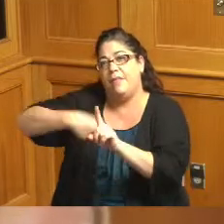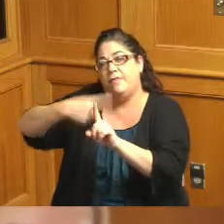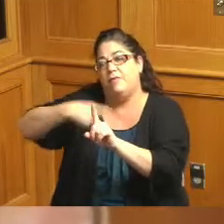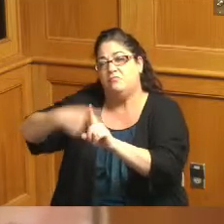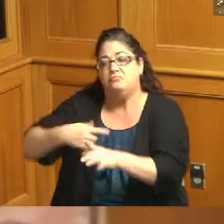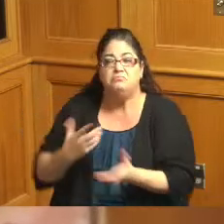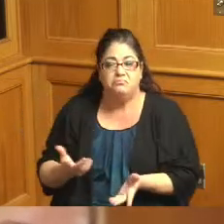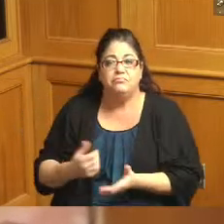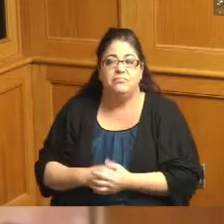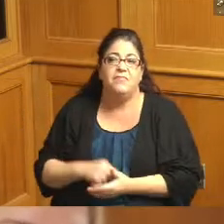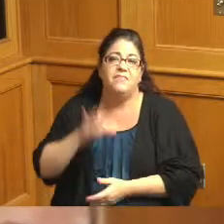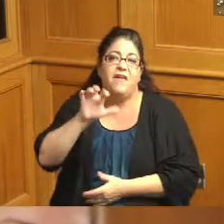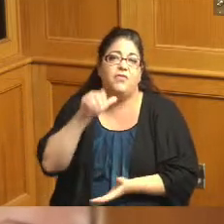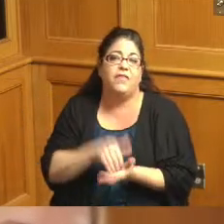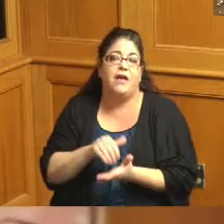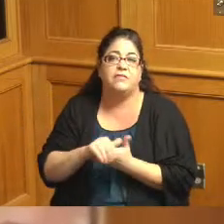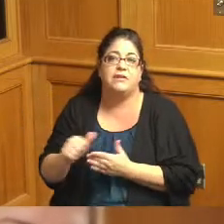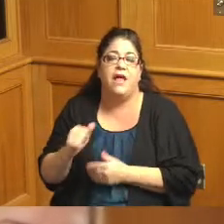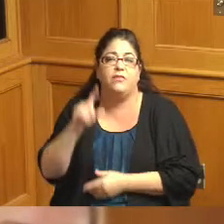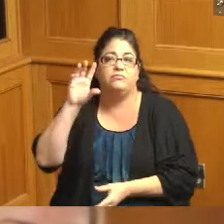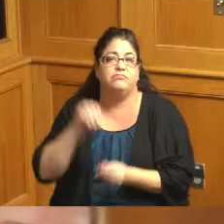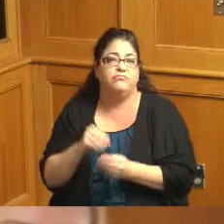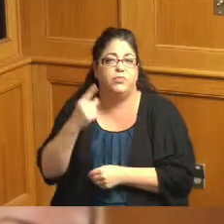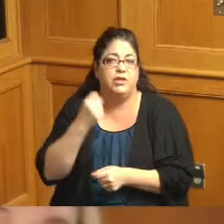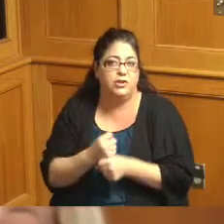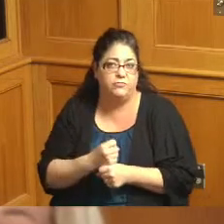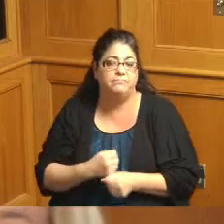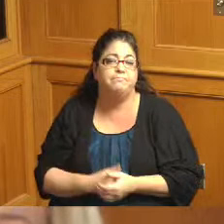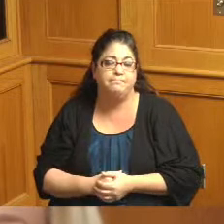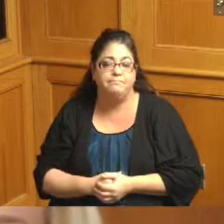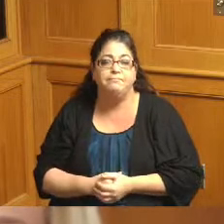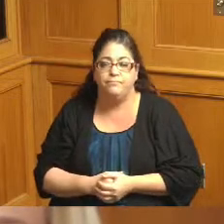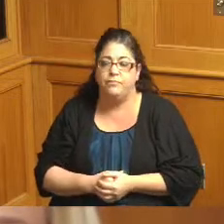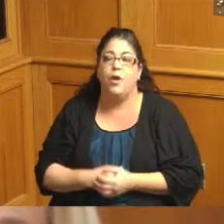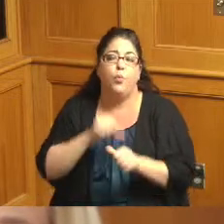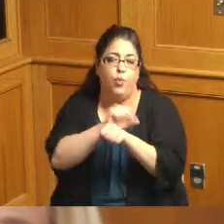at about five hundred thousand dollars a year and we've worked with the budget office on a strategy